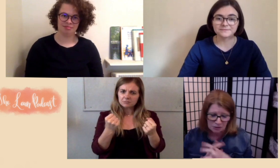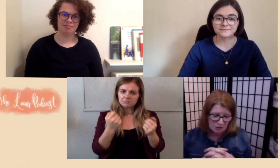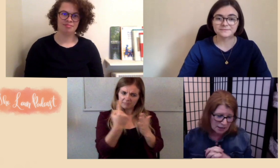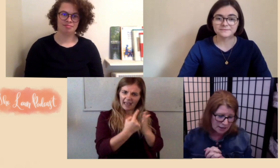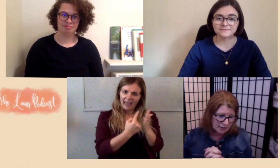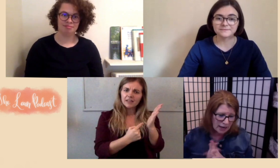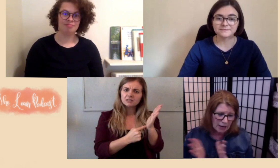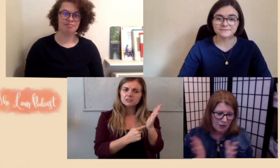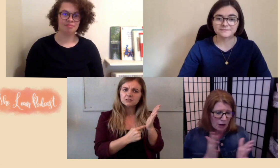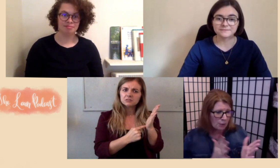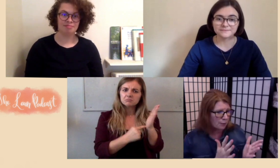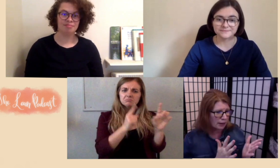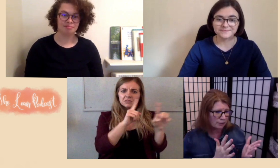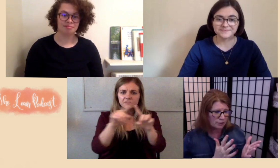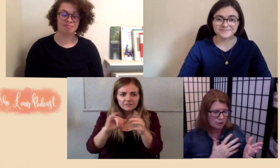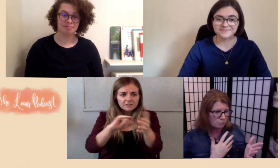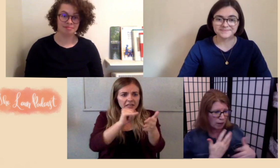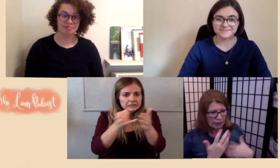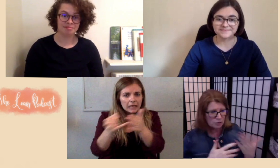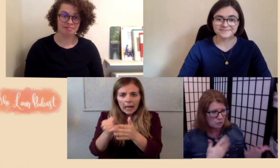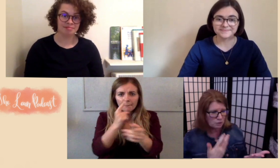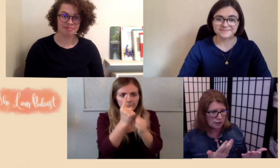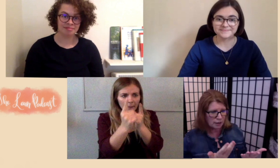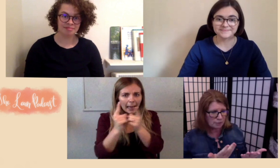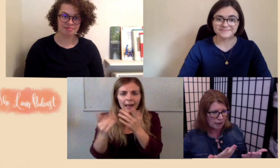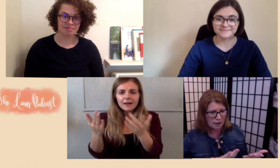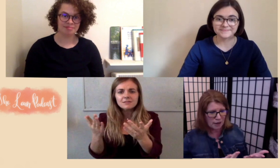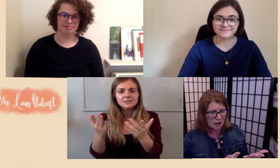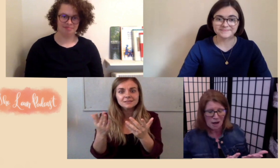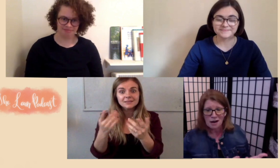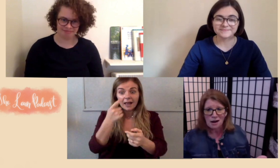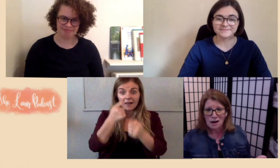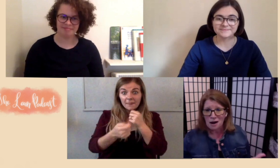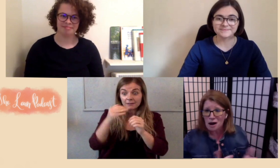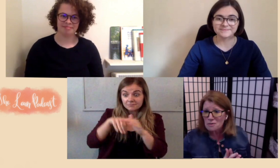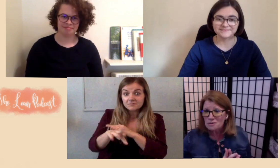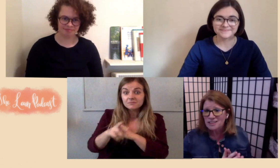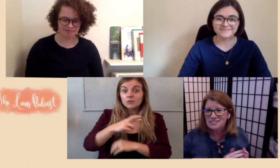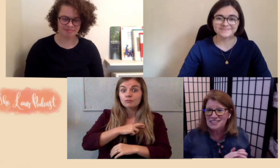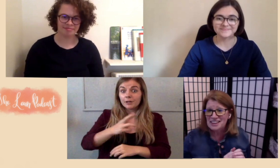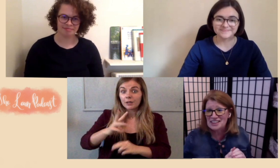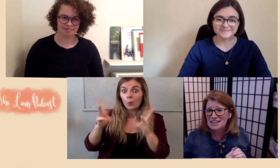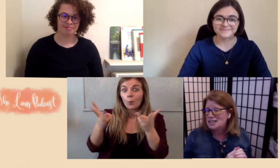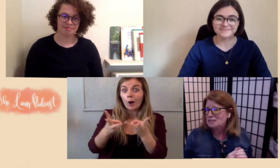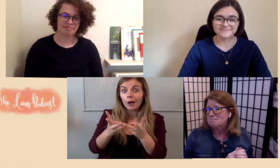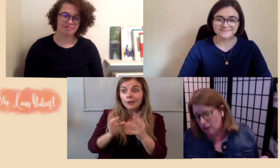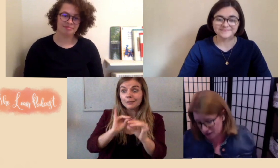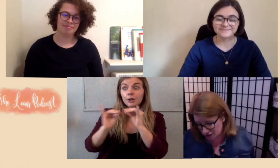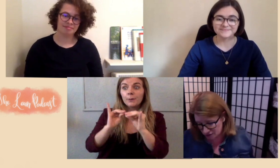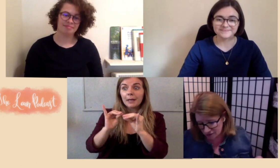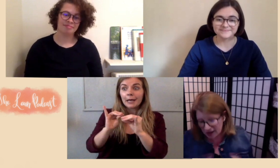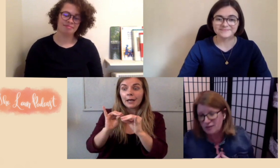And you could argue that no profession can adequately, fully give you an understanding of the work.